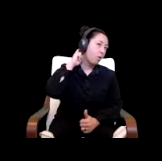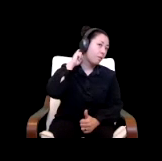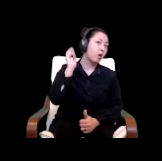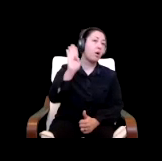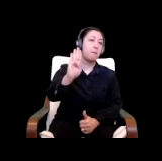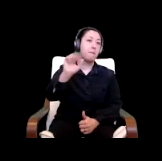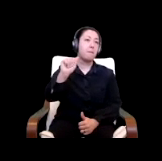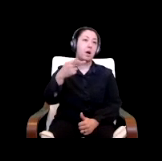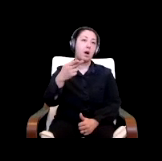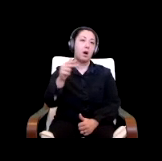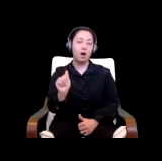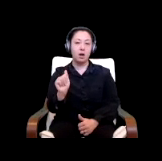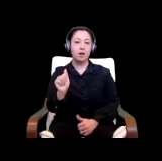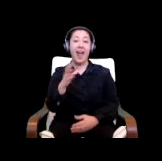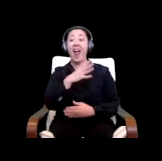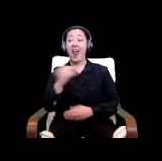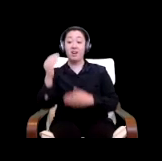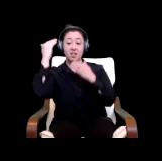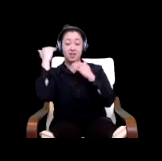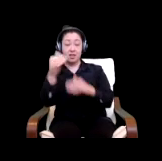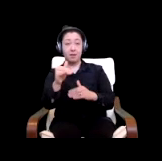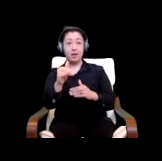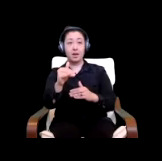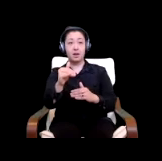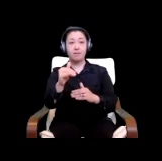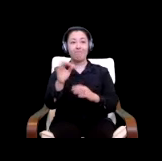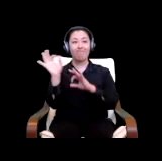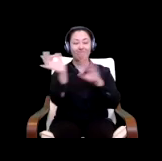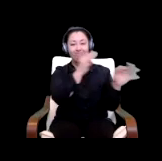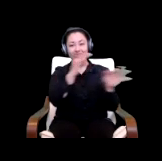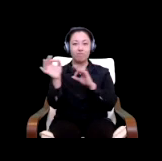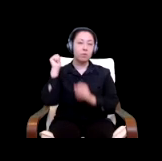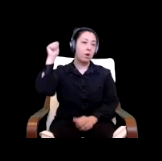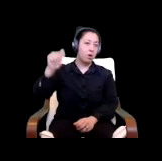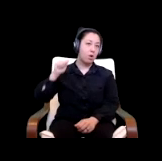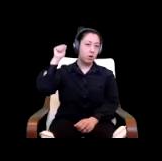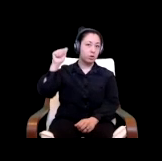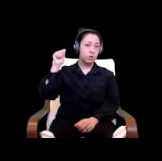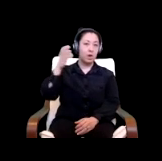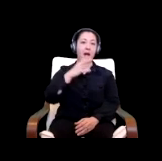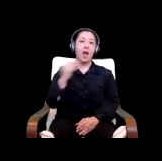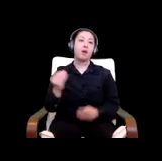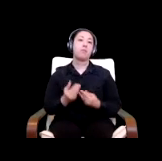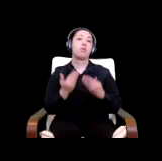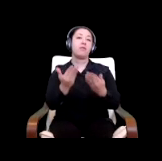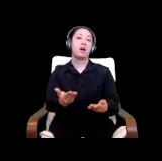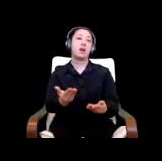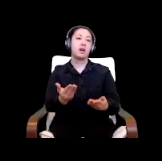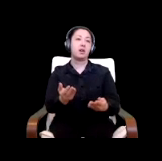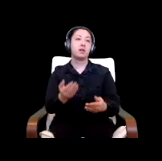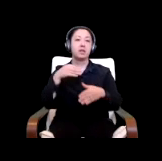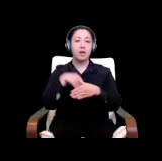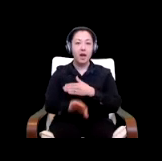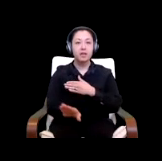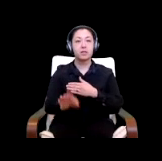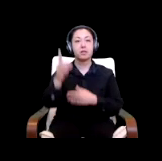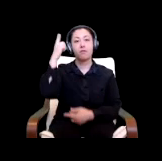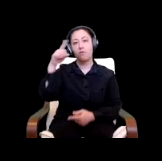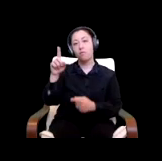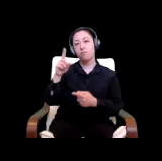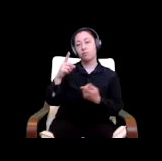distractions and provide access to sign language.